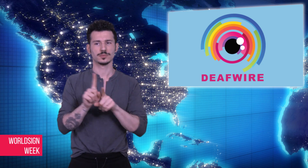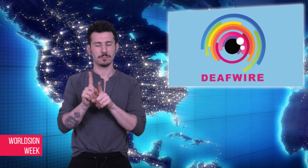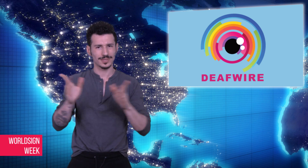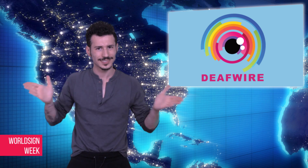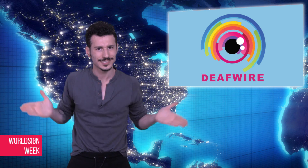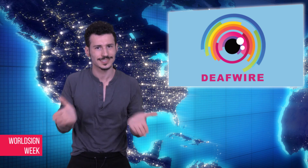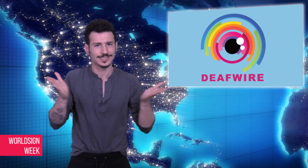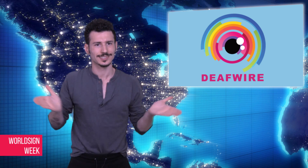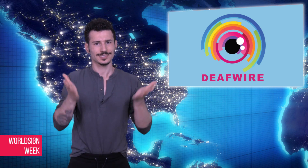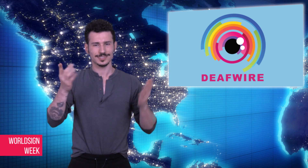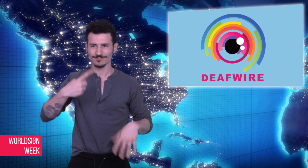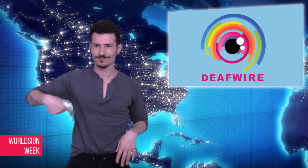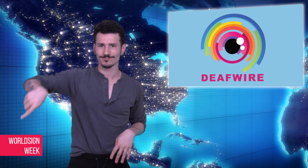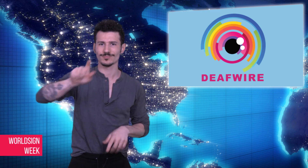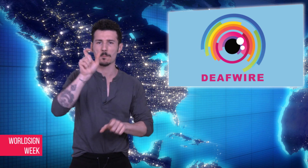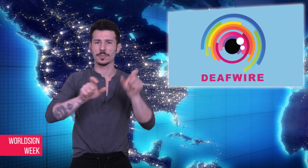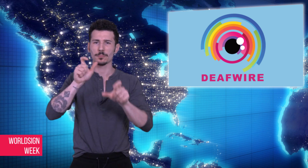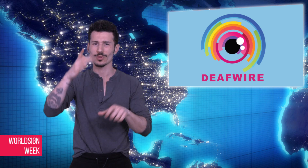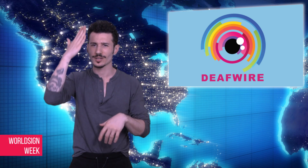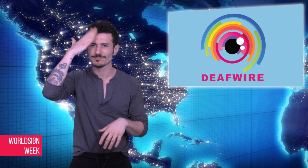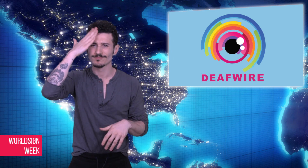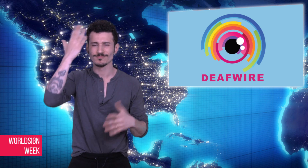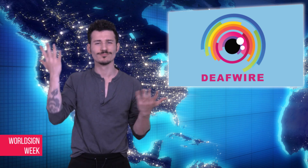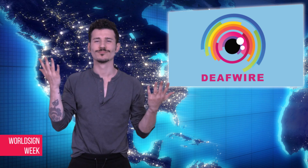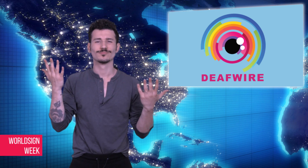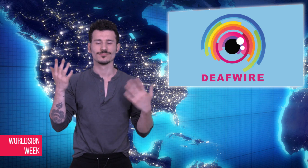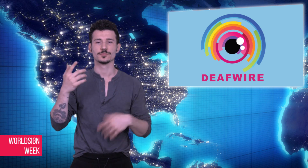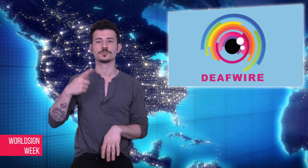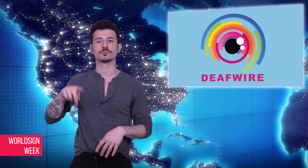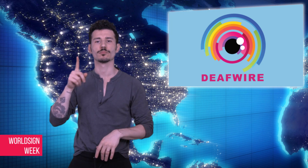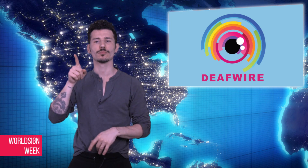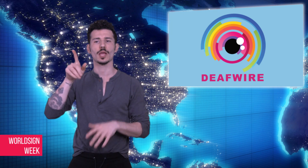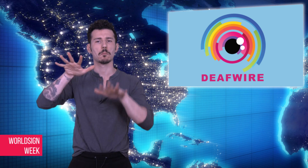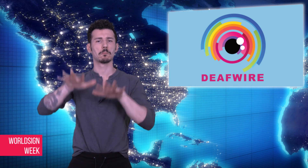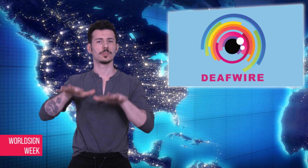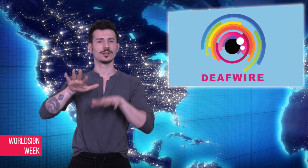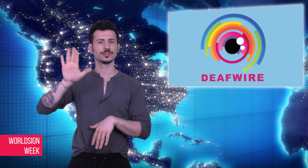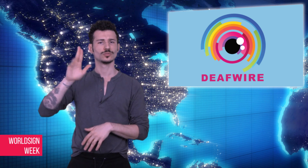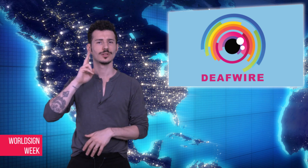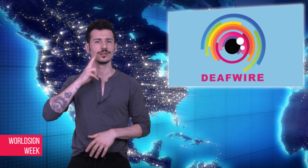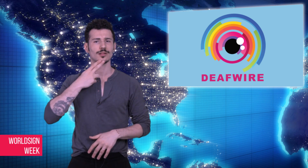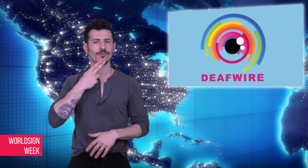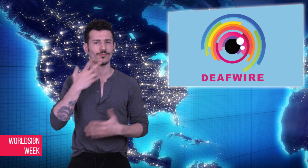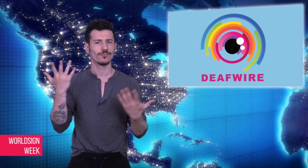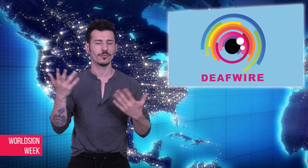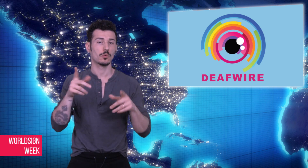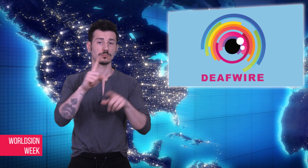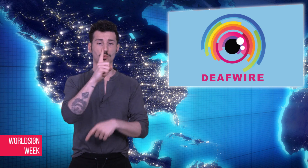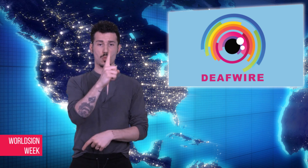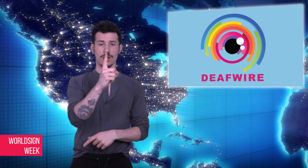Britons who have hearing loss and